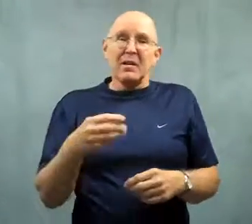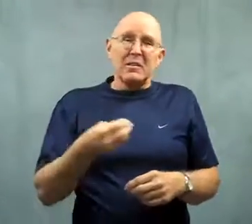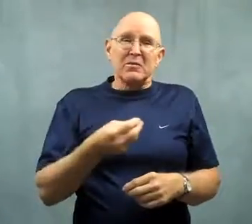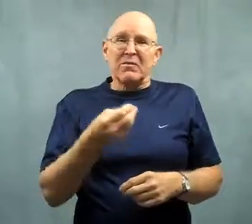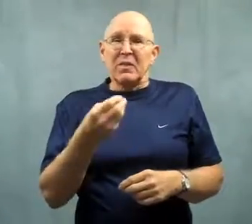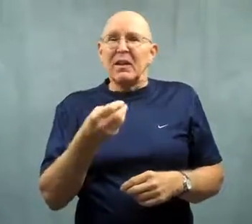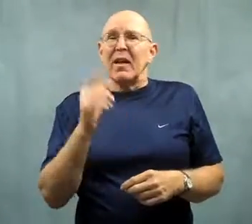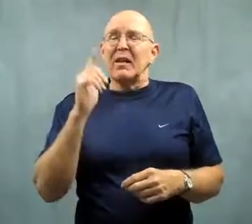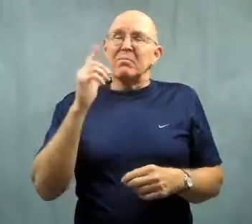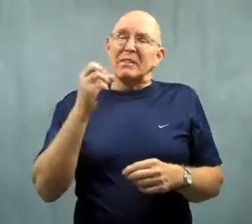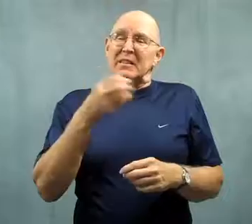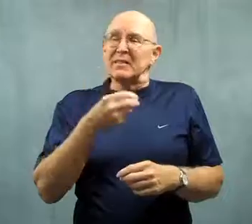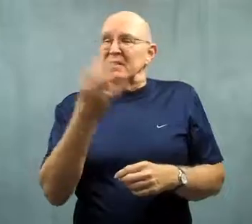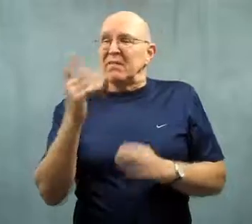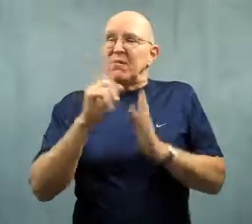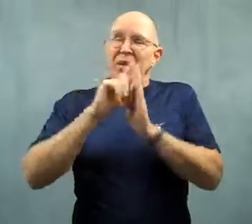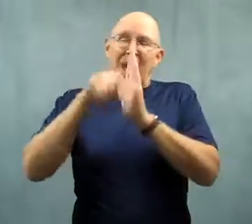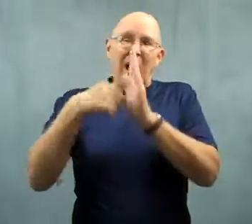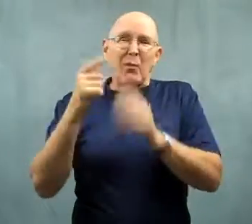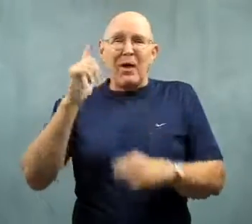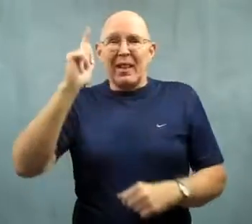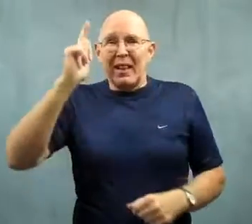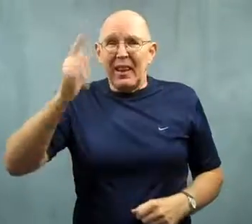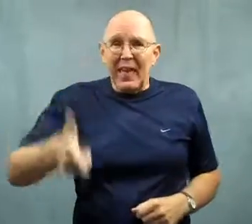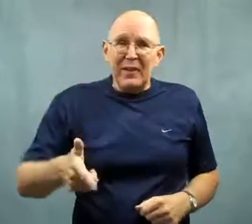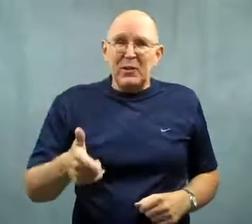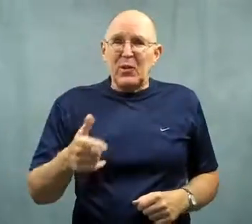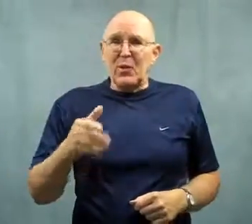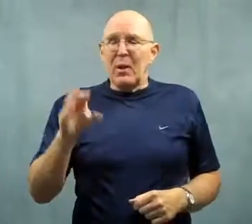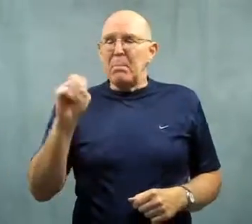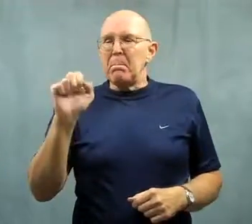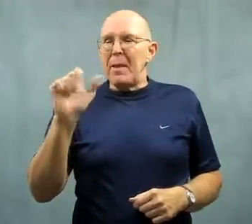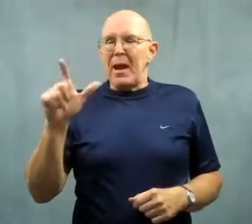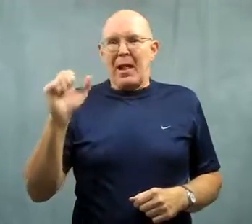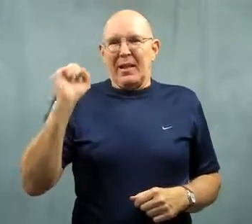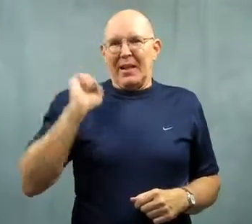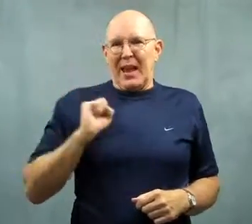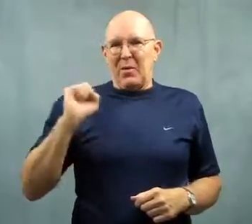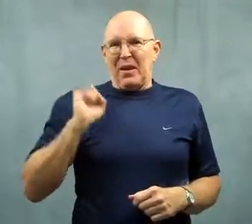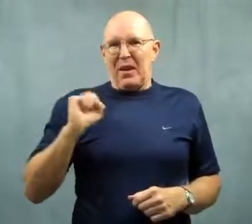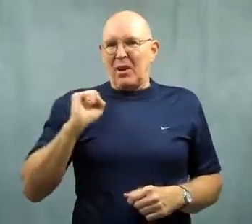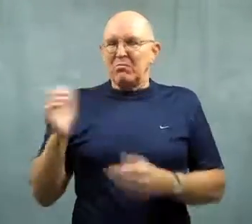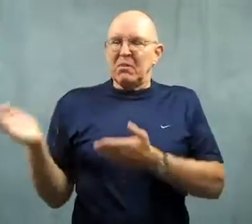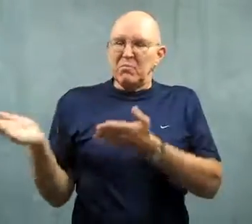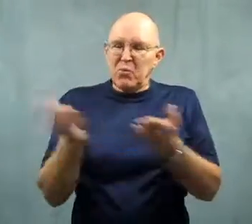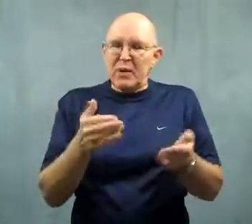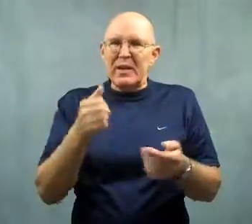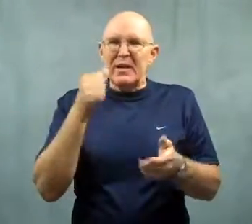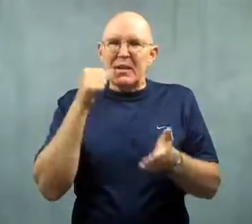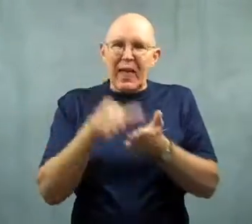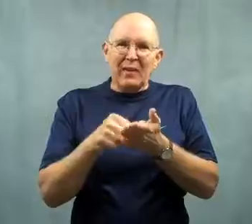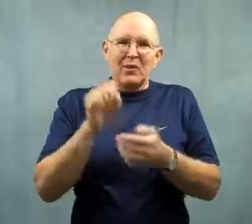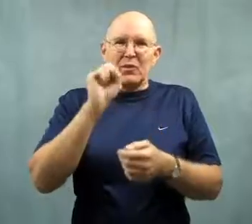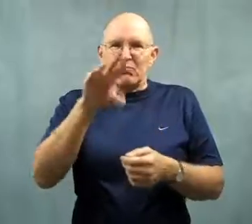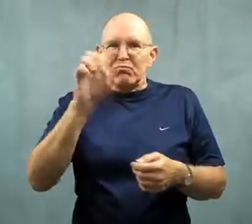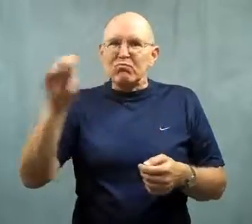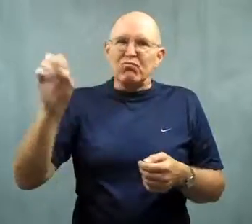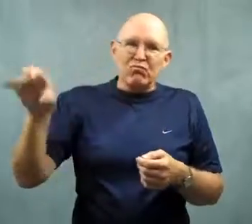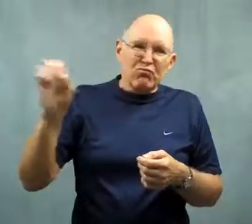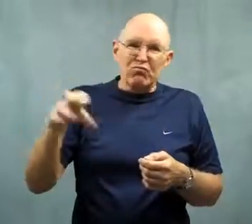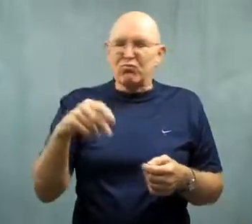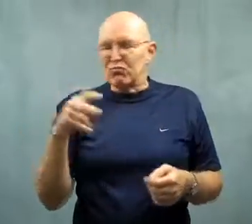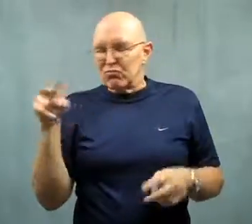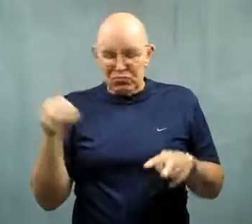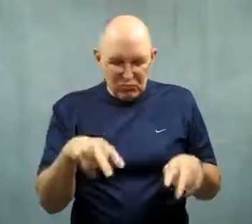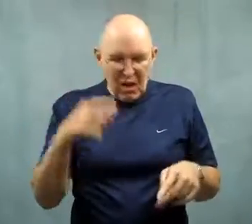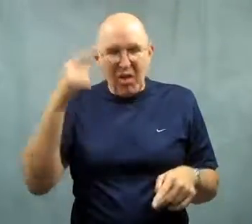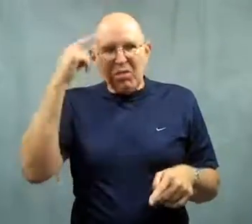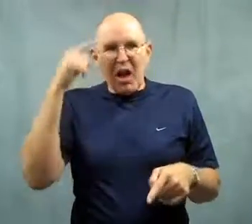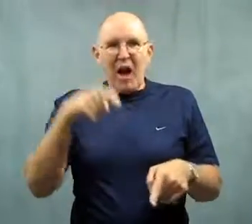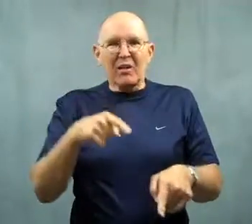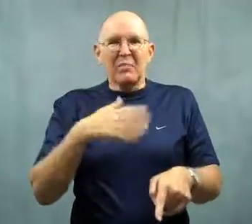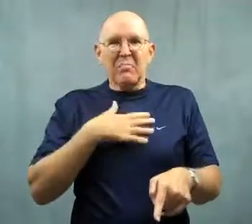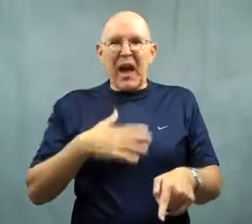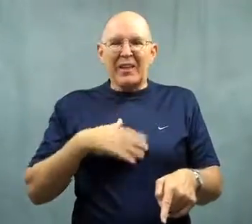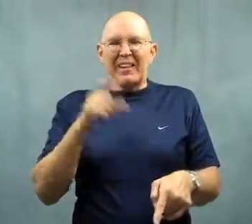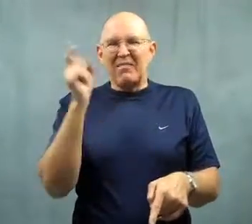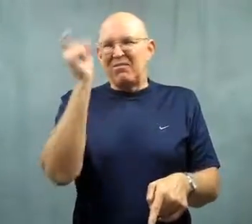Several hours later, a mail carrier came to the house.